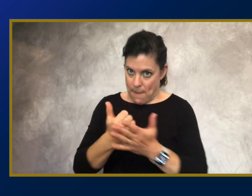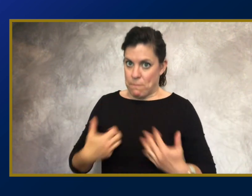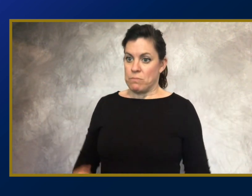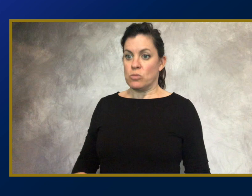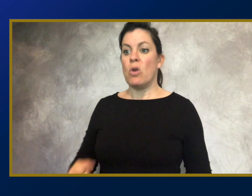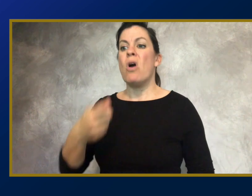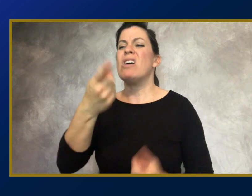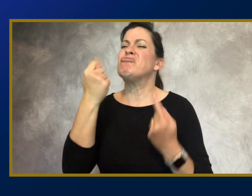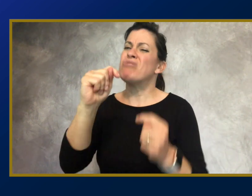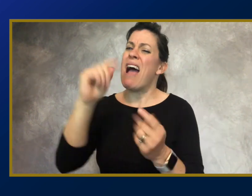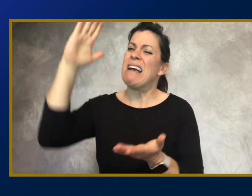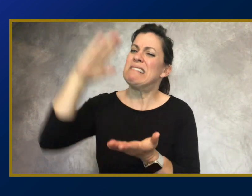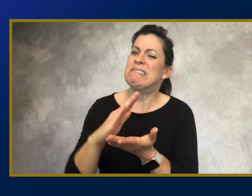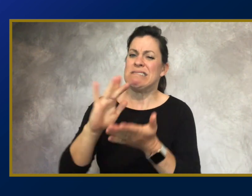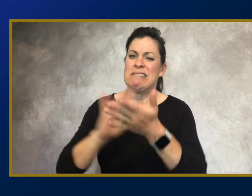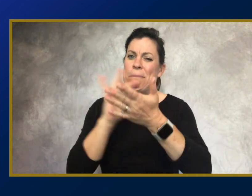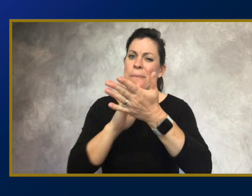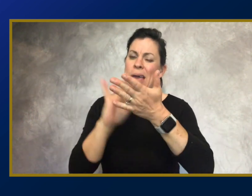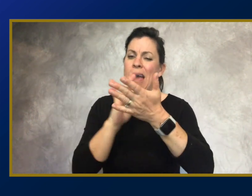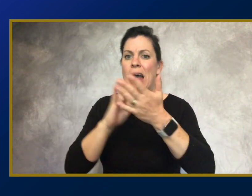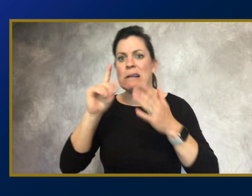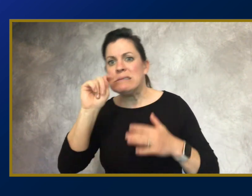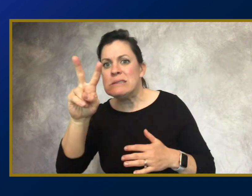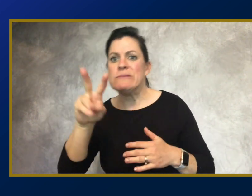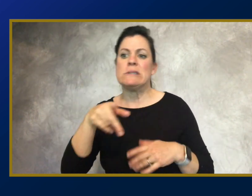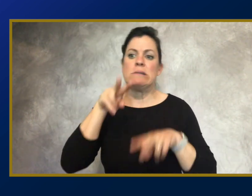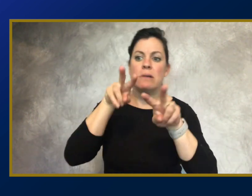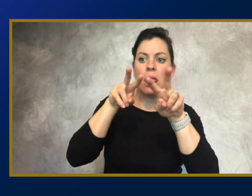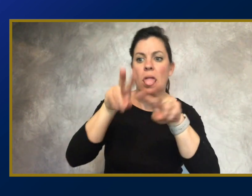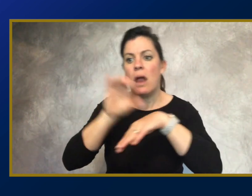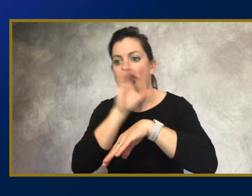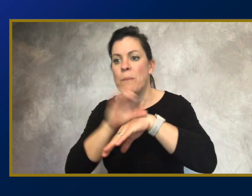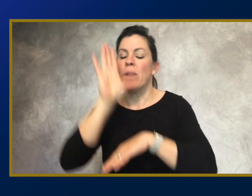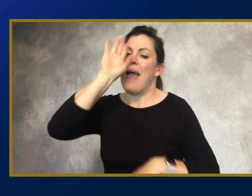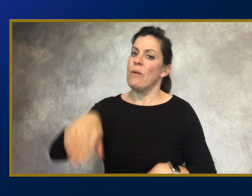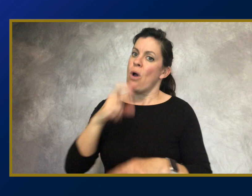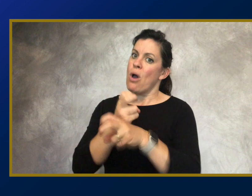especially in the last year with the pandemic, it's been hard. We haven't gone out, but getting